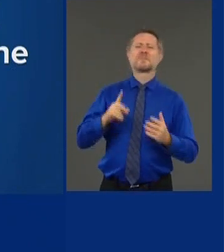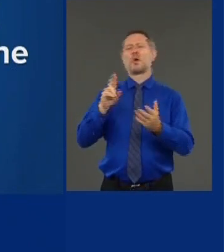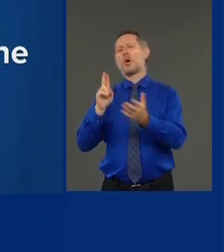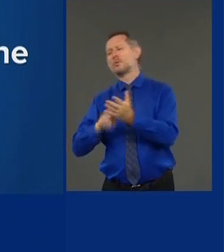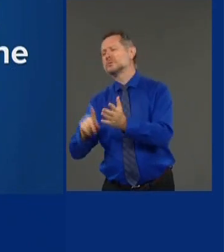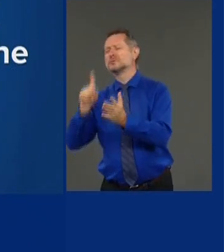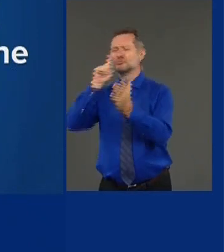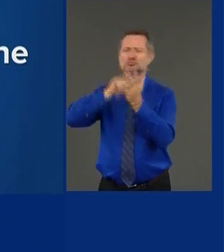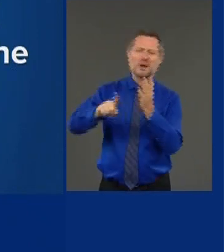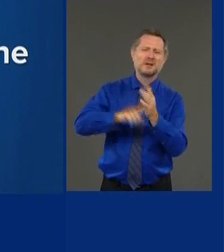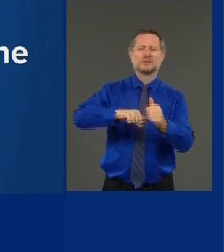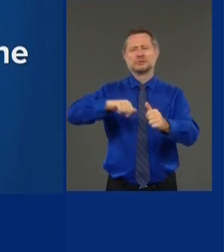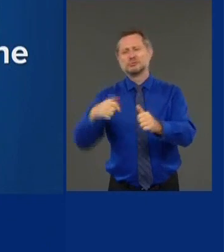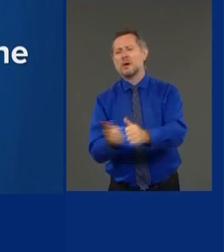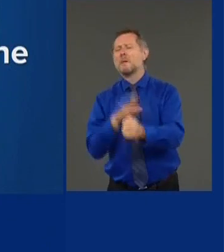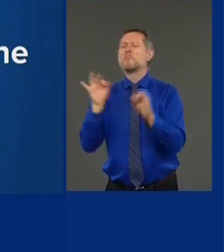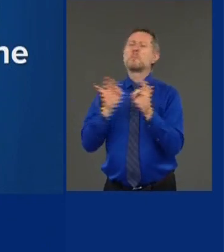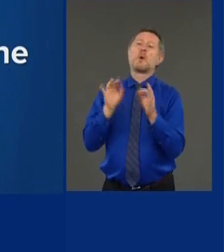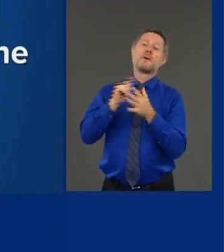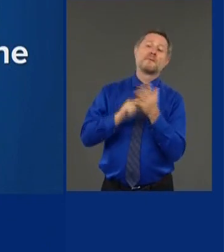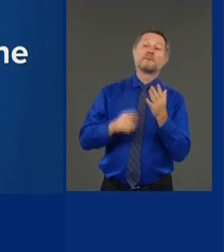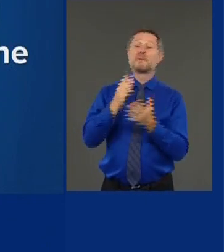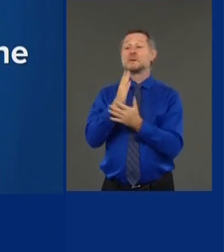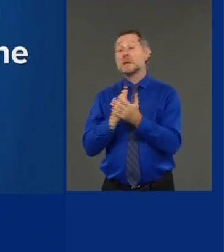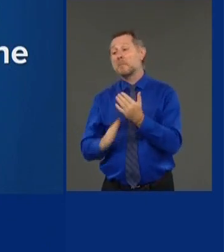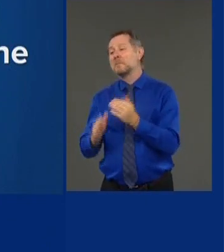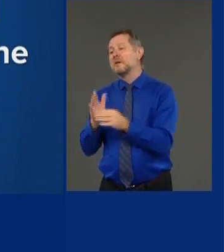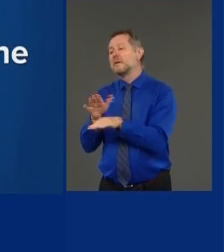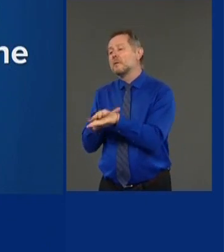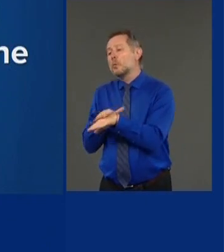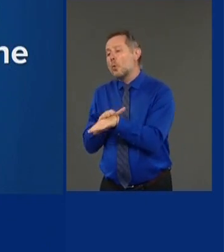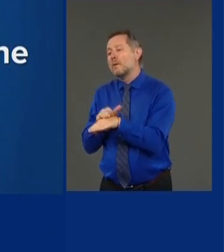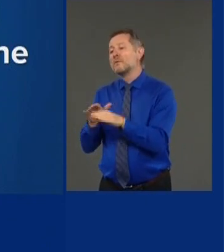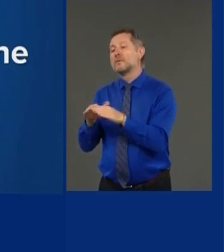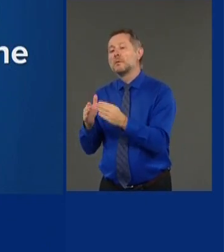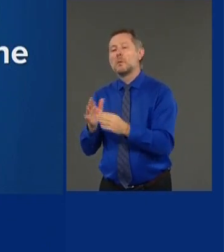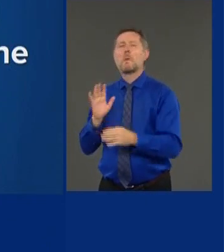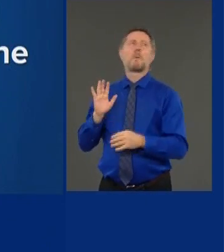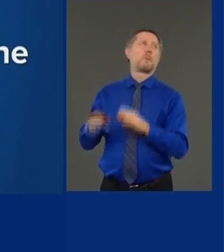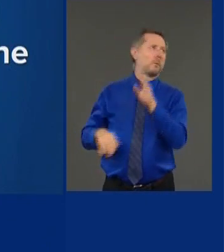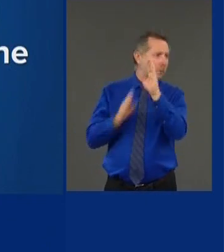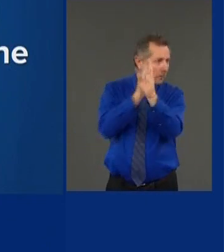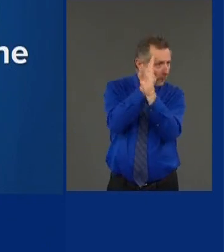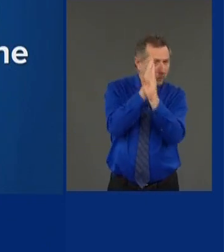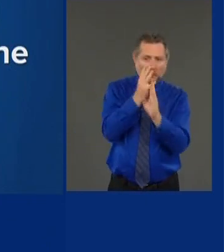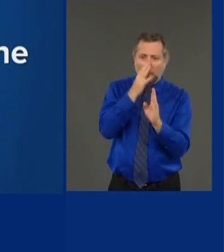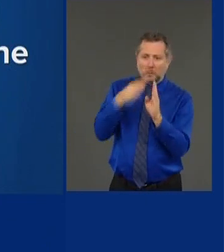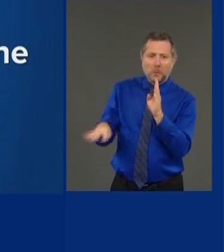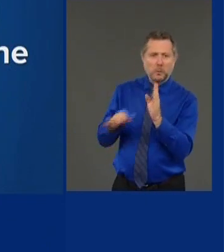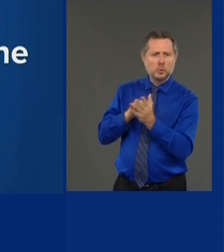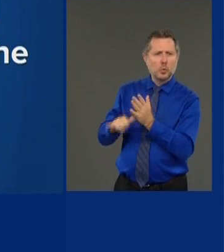HAD TO DO HERE IN NEW YORK, THE TESTING, THE HOSPITAL SYSTEM, THE CONTACT TRACING, THE